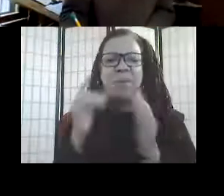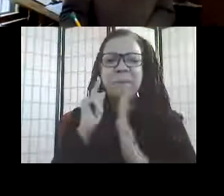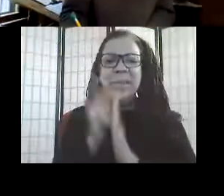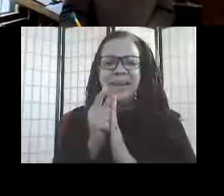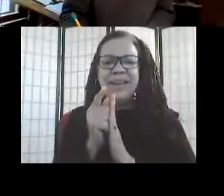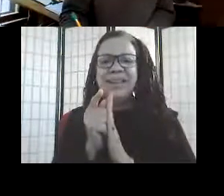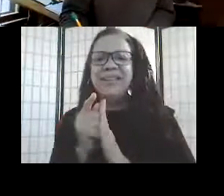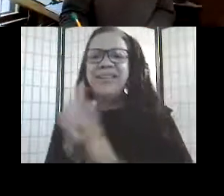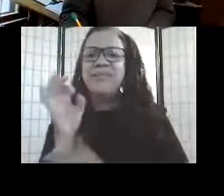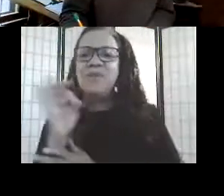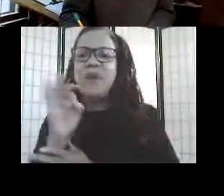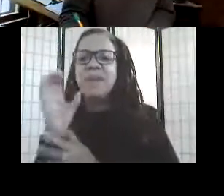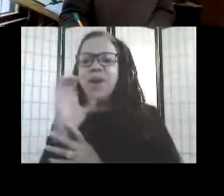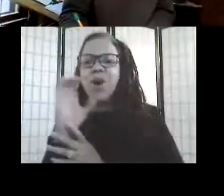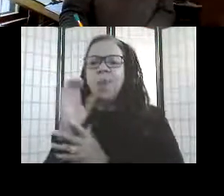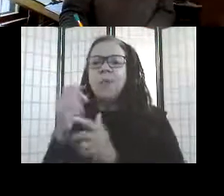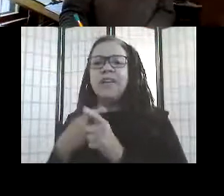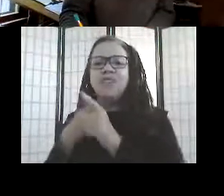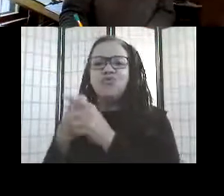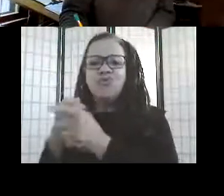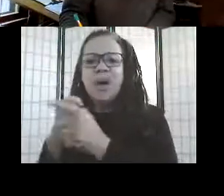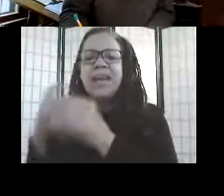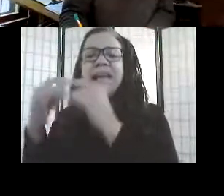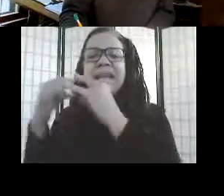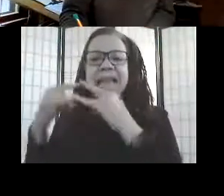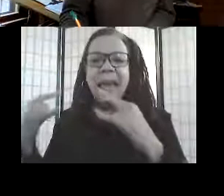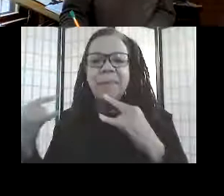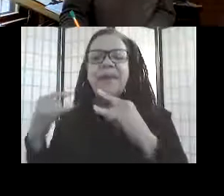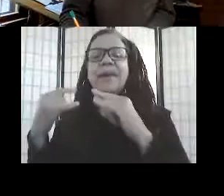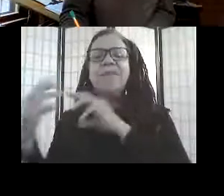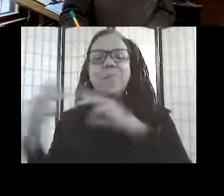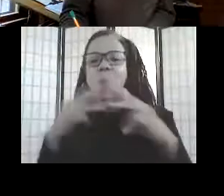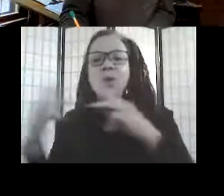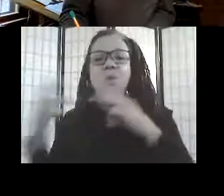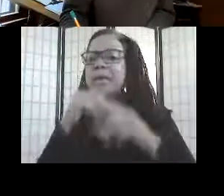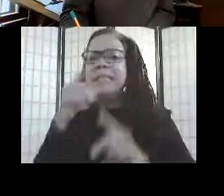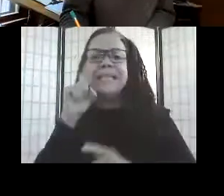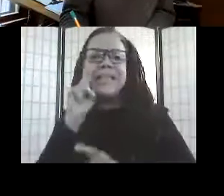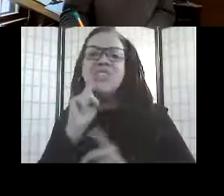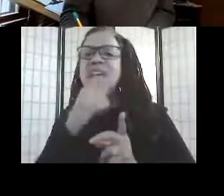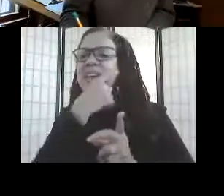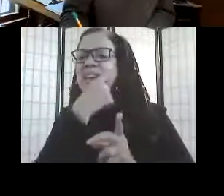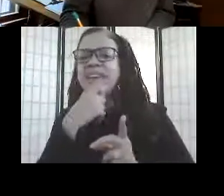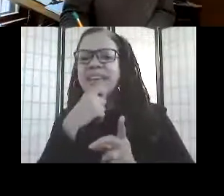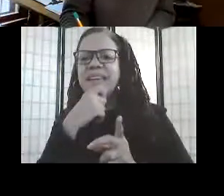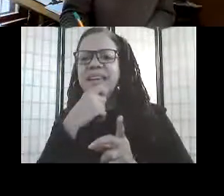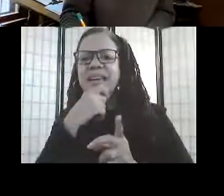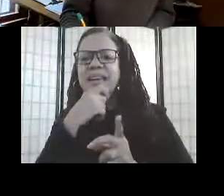when he's camping and then running from battlefield to battlefield, he's not shaving, so why am I drawing him clean shaven?